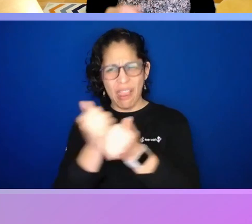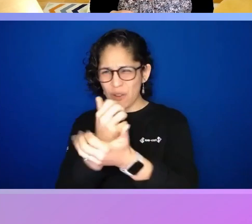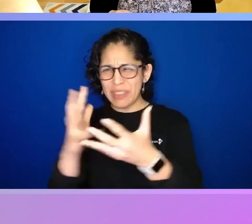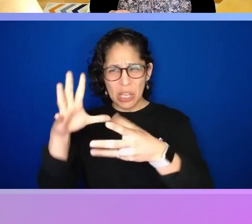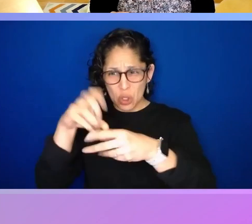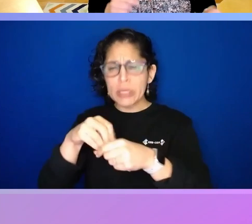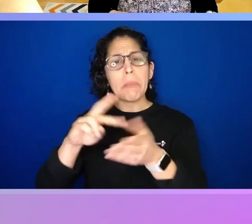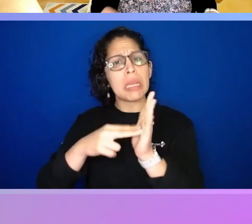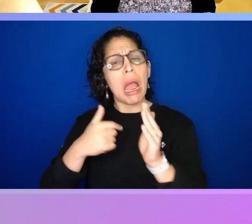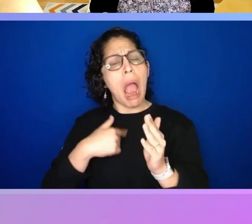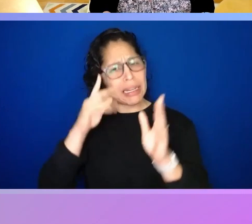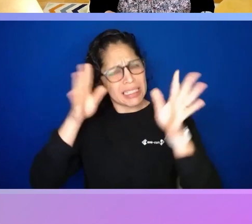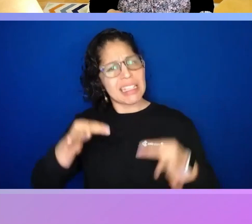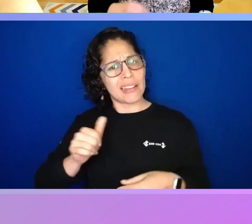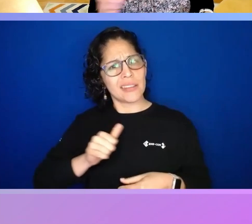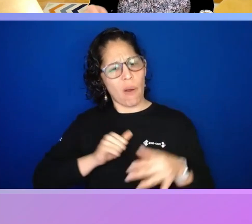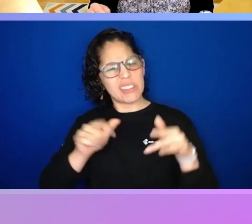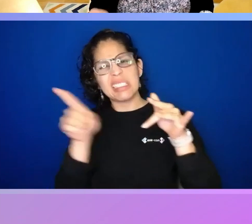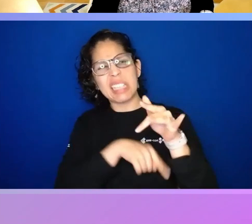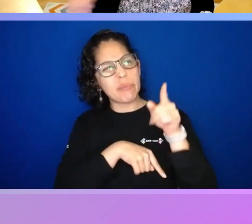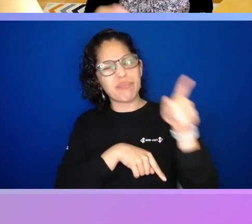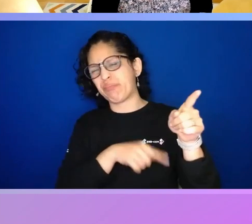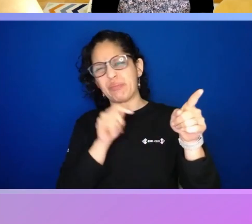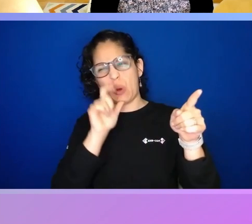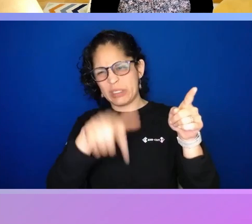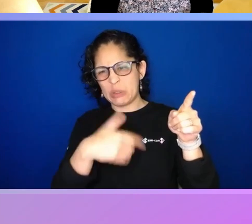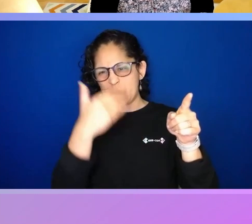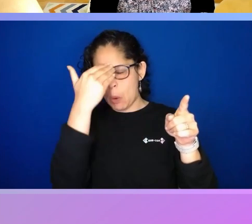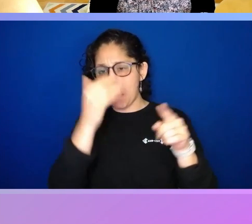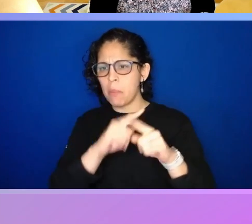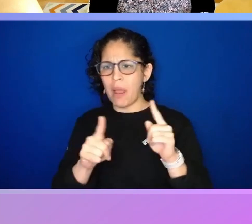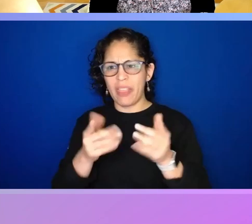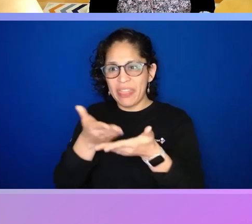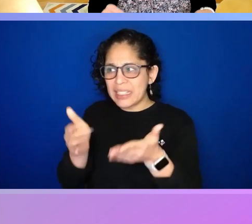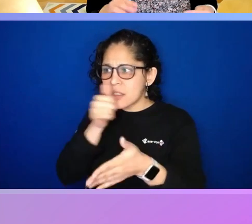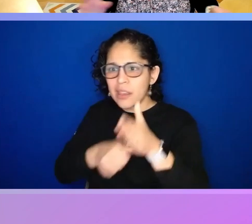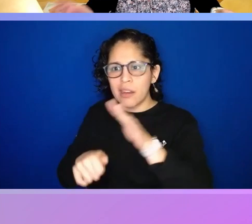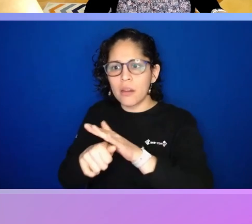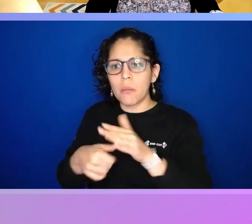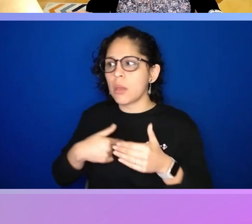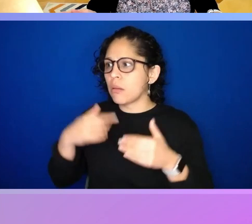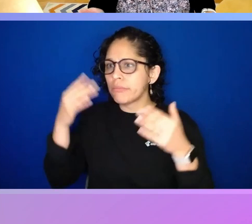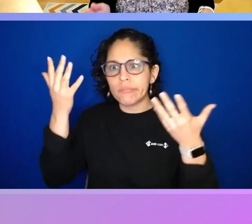and you have it action wrapped to the button element,